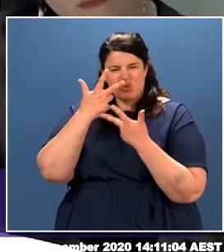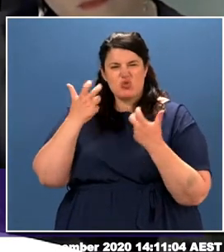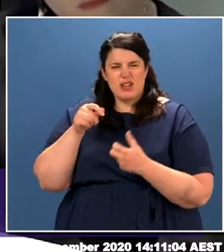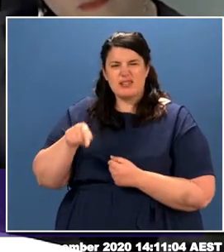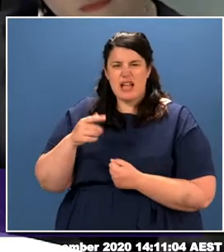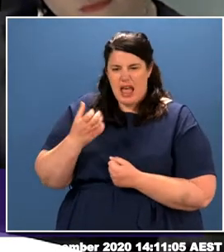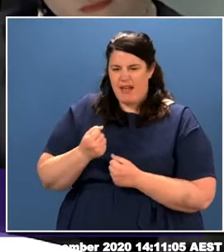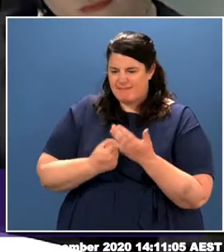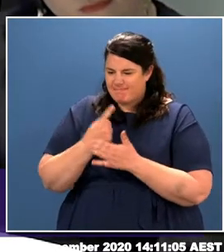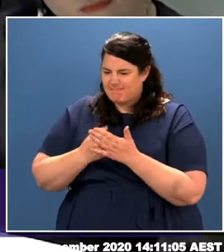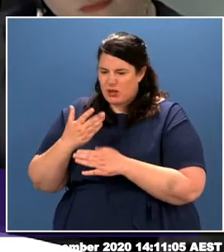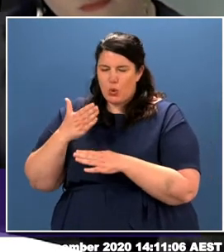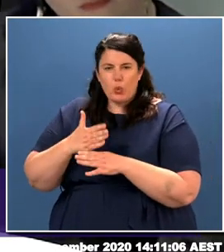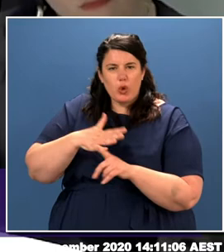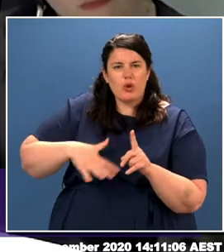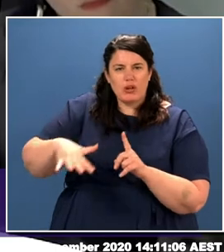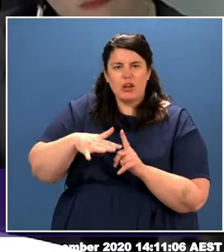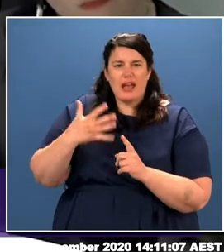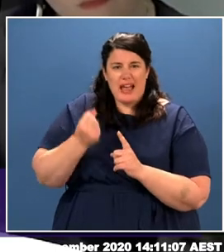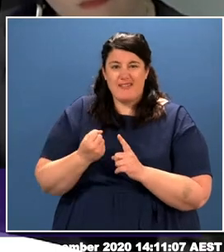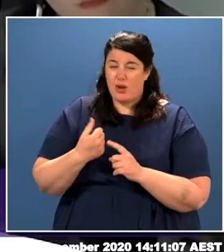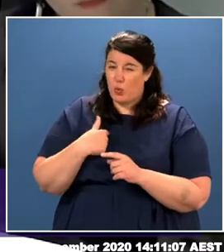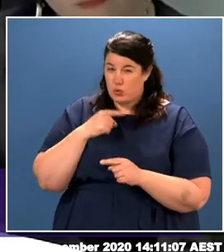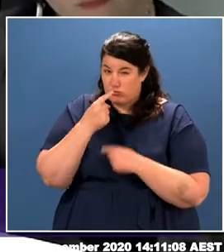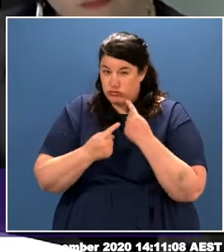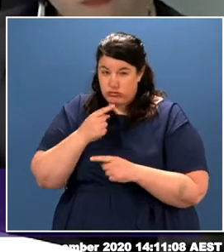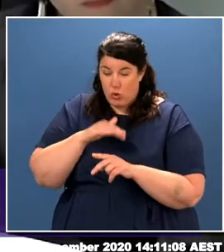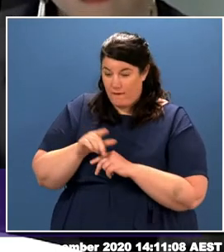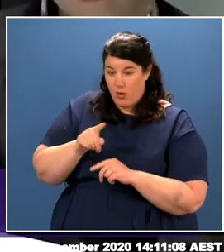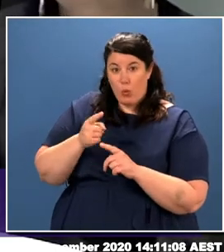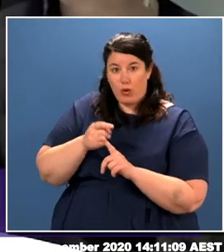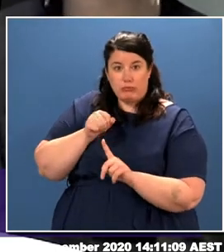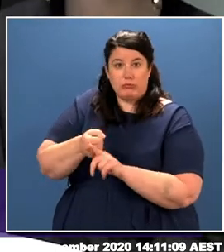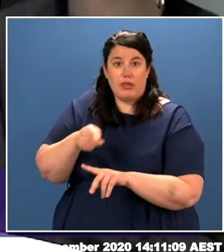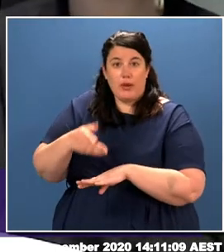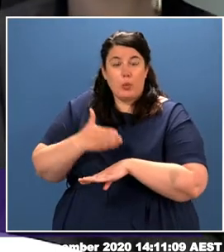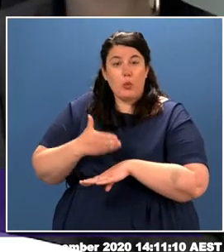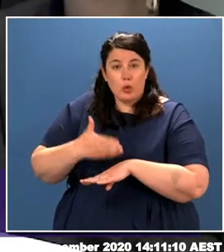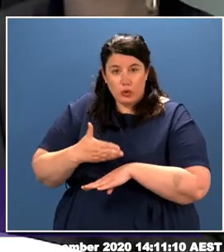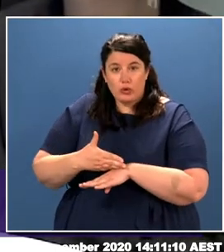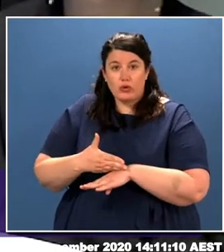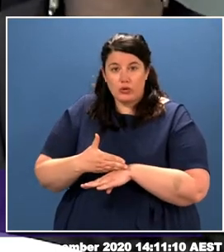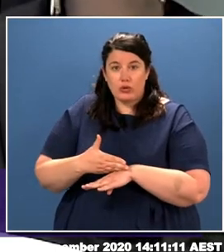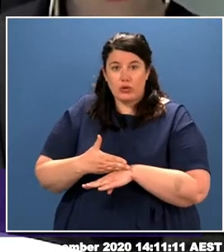occur in the workplace for our communities, and if I can just briefly go over some of those stresses for the benefit of the Commission.